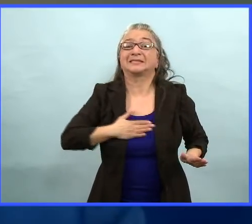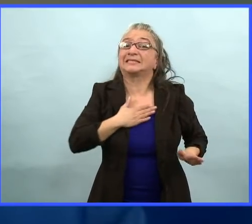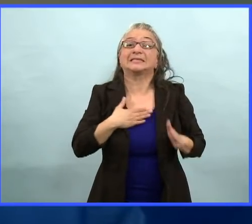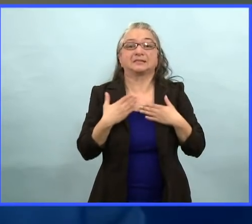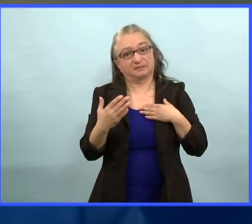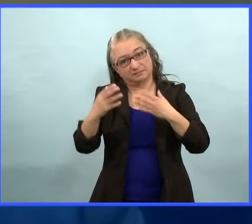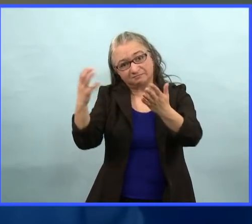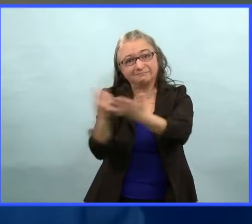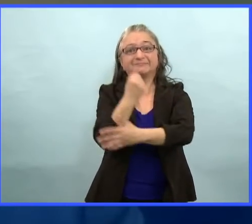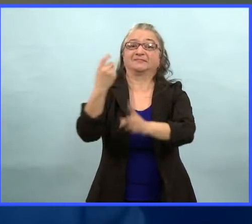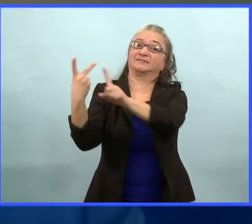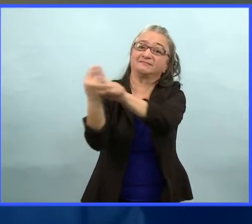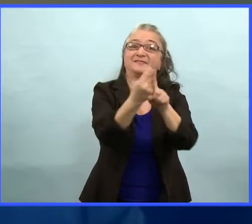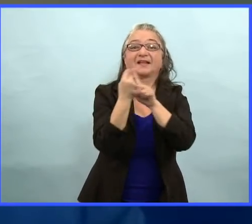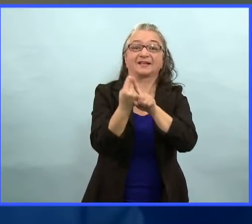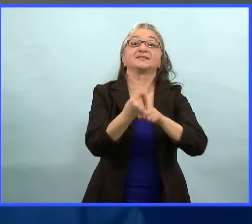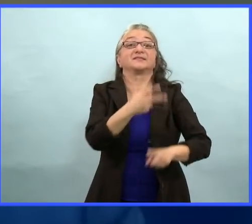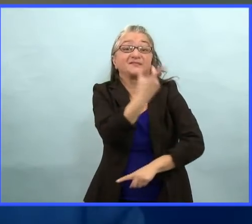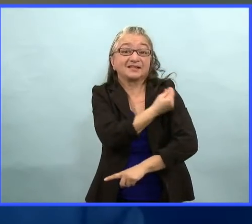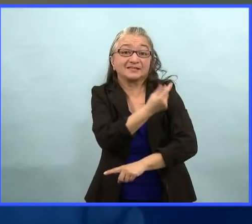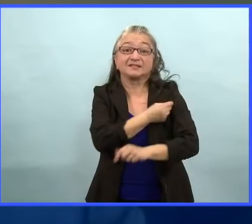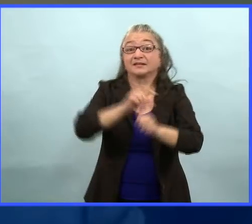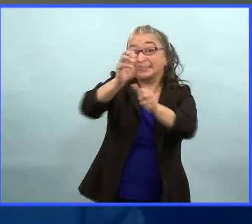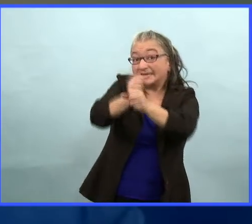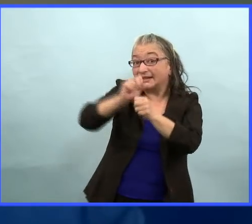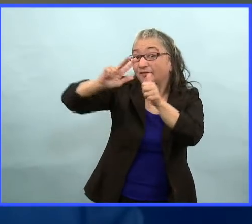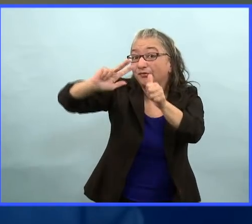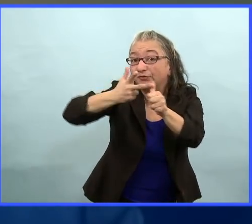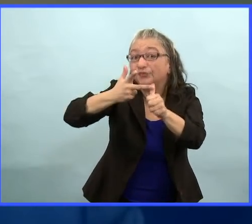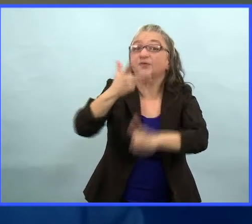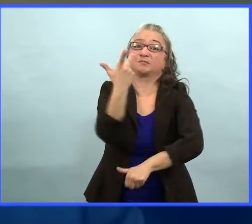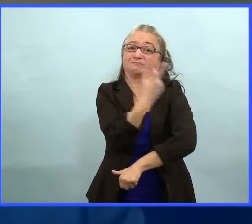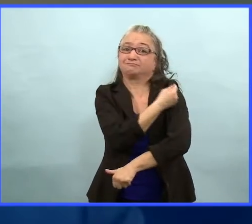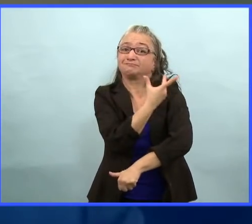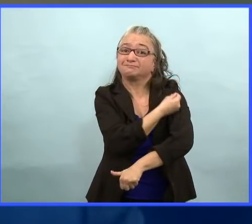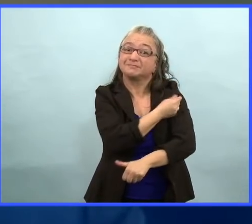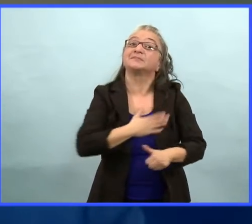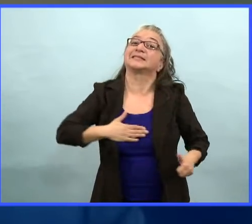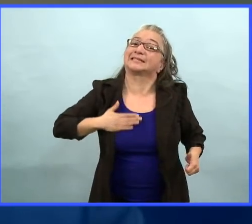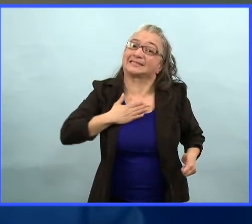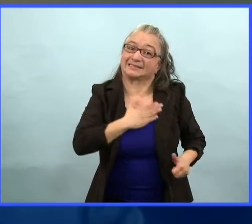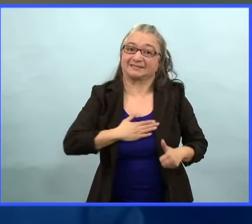choices about activities and venues that you're returning to as restrictions begin to listen